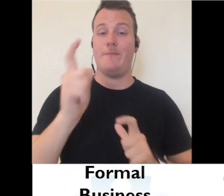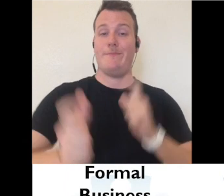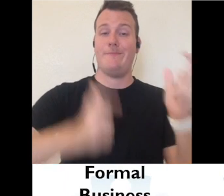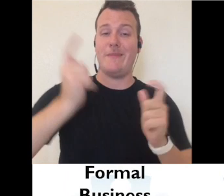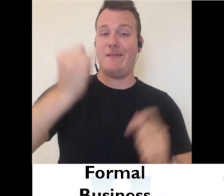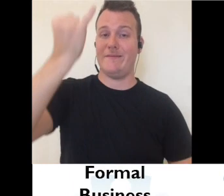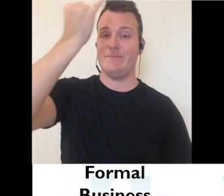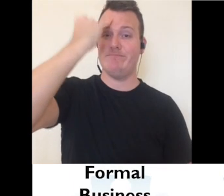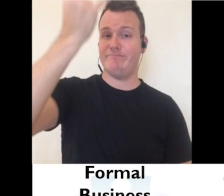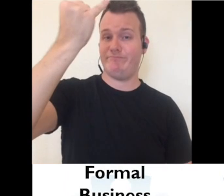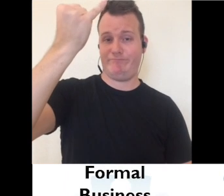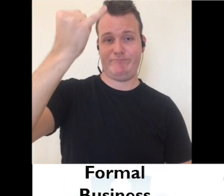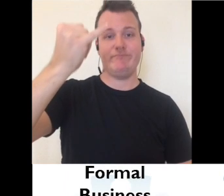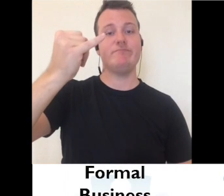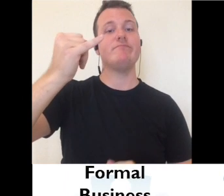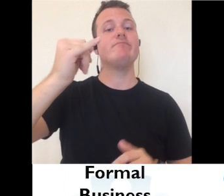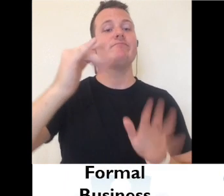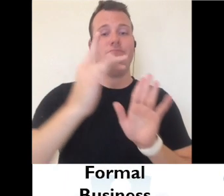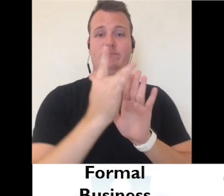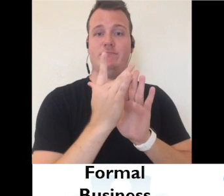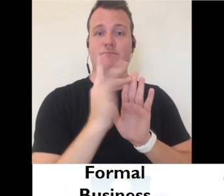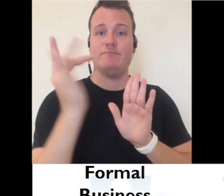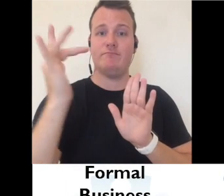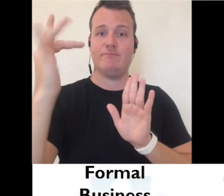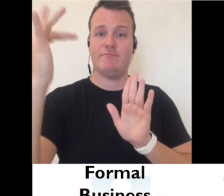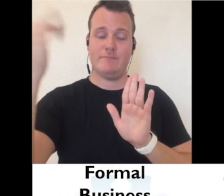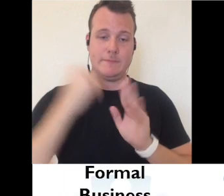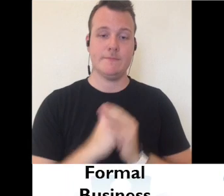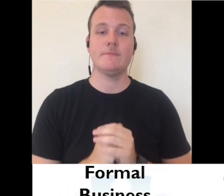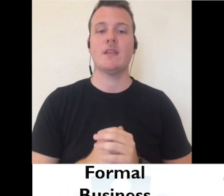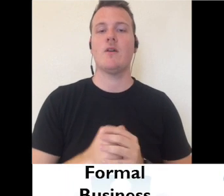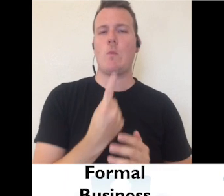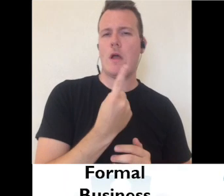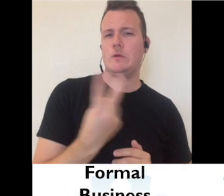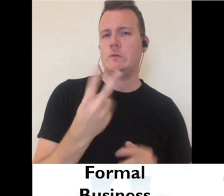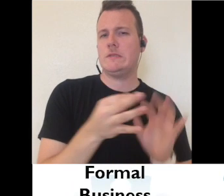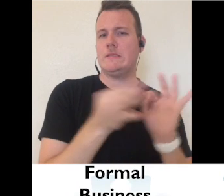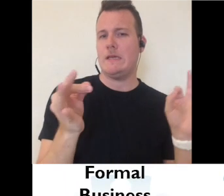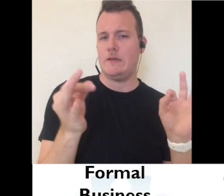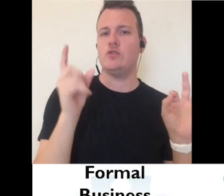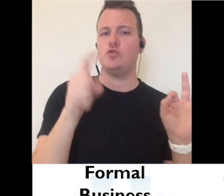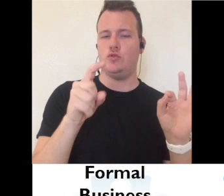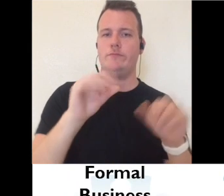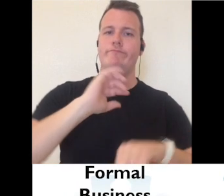specific and if you don't do this correctly your- your business plan will